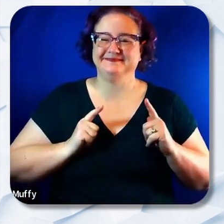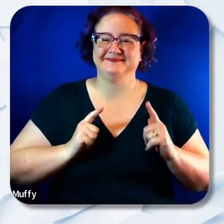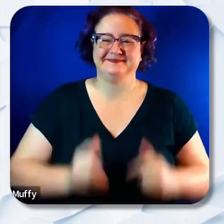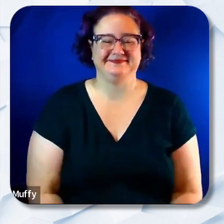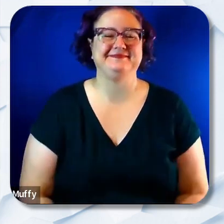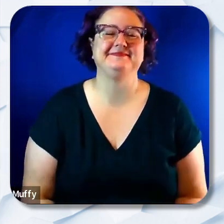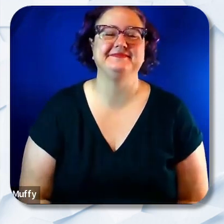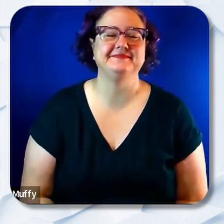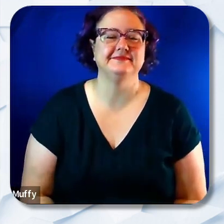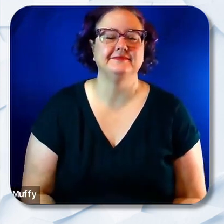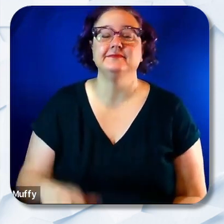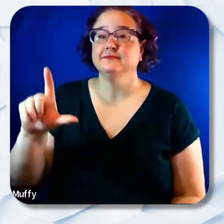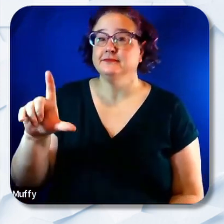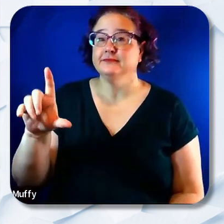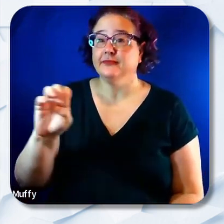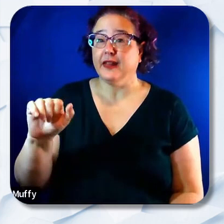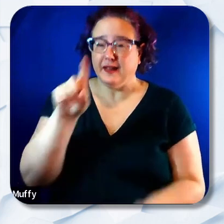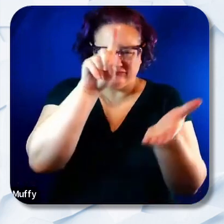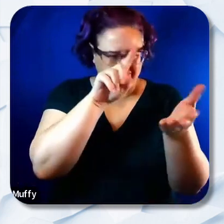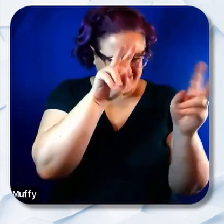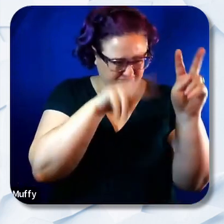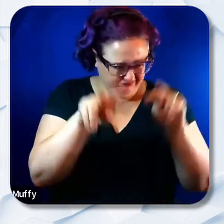After LEAs check all of the applicable subsection categories.